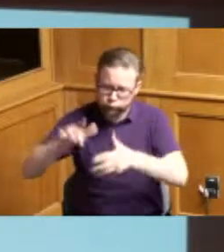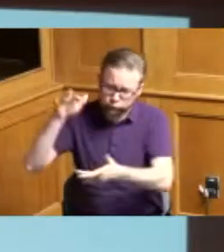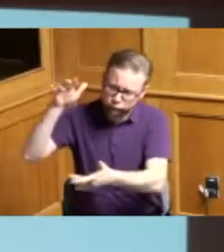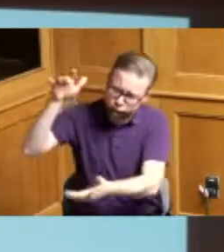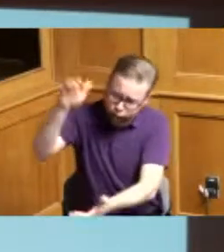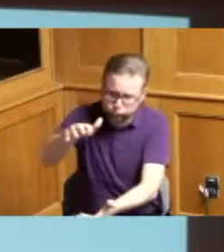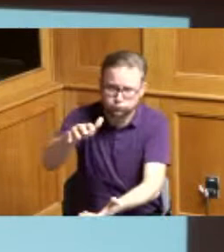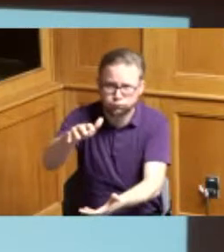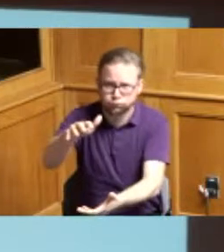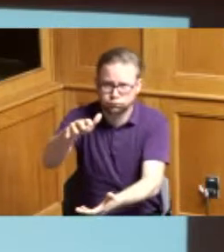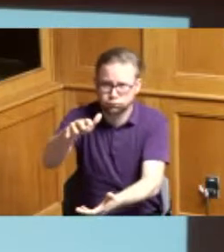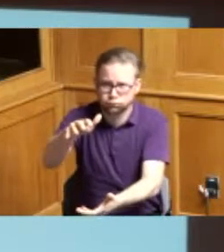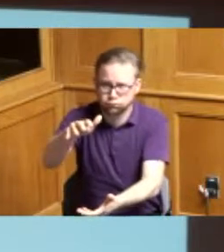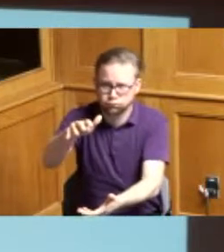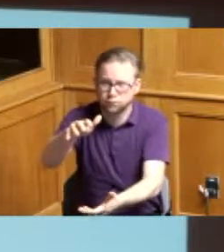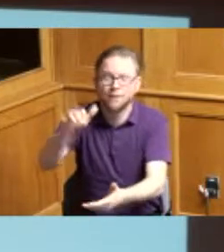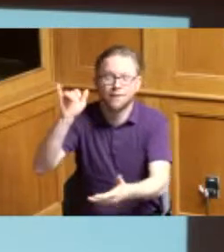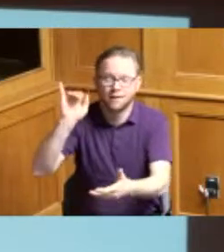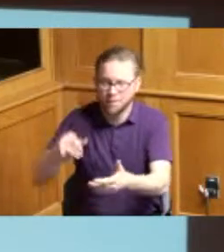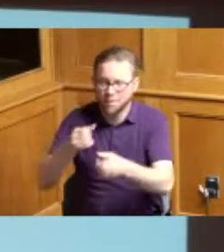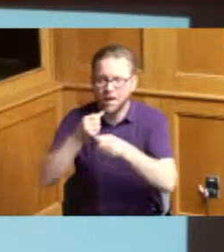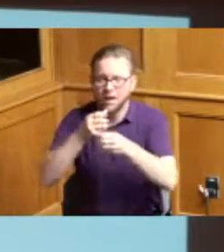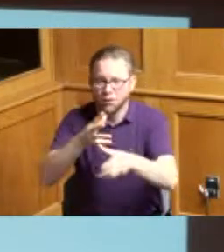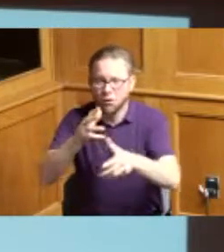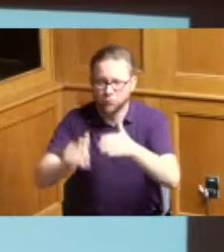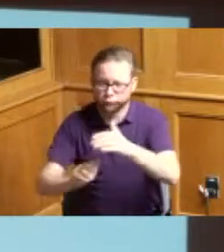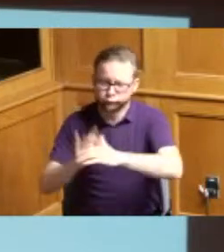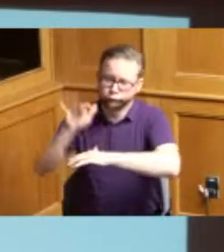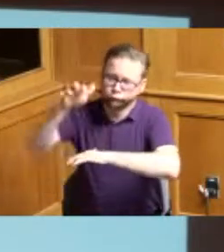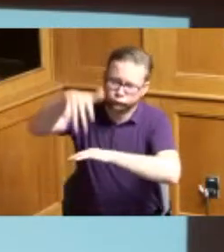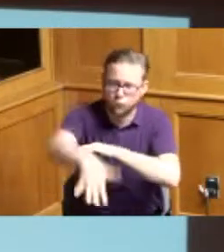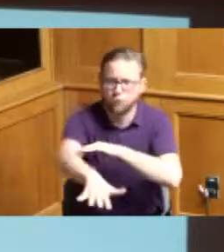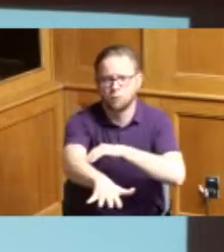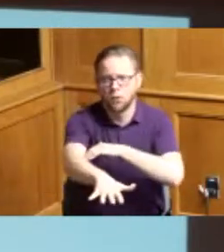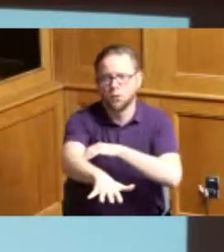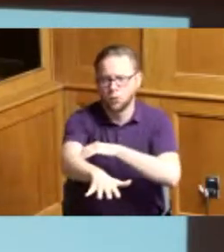silver overflow because especially the flows that come through the combined sewer pipes if all the